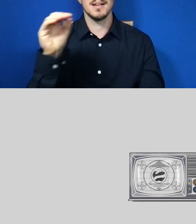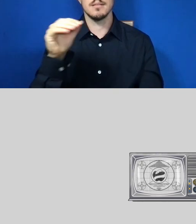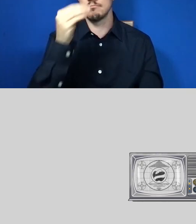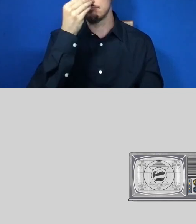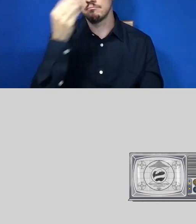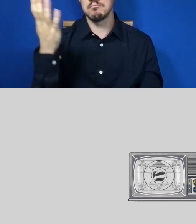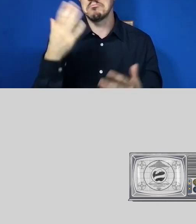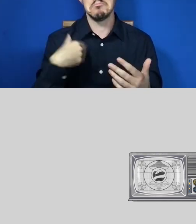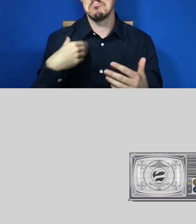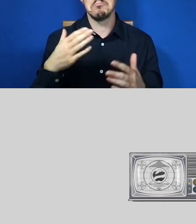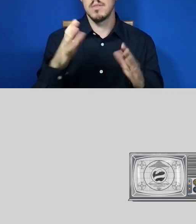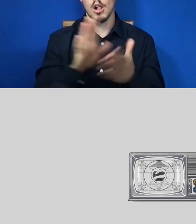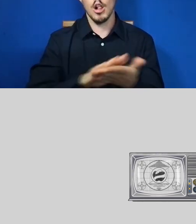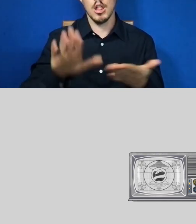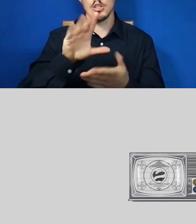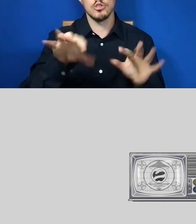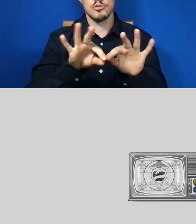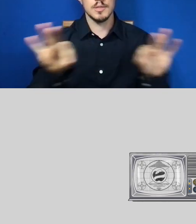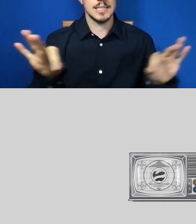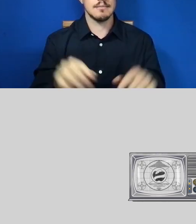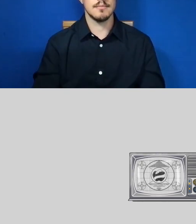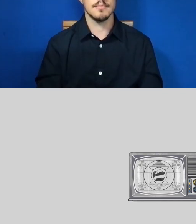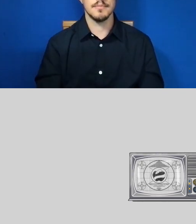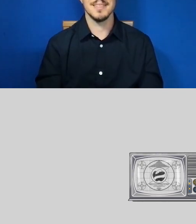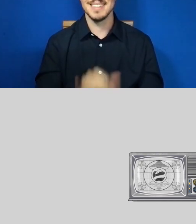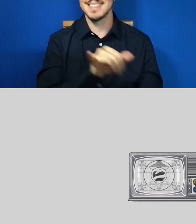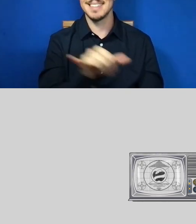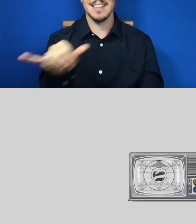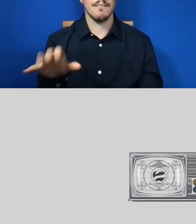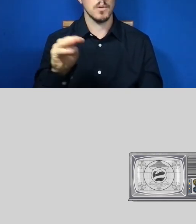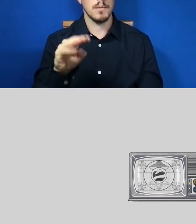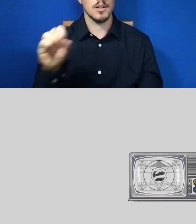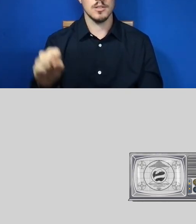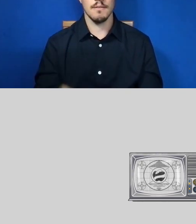they don't even require you to have a college degree. Also, same for Microsoft.